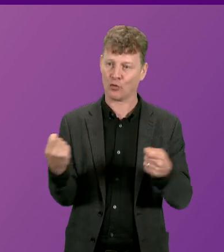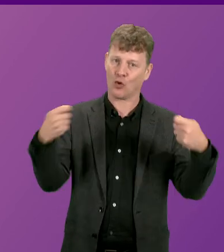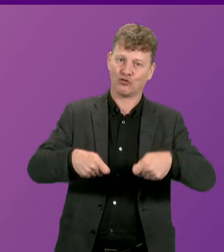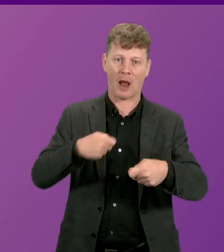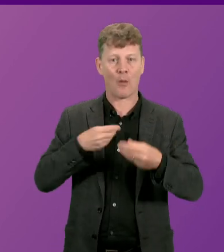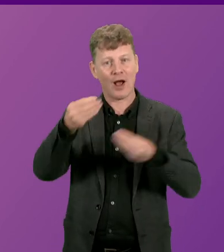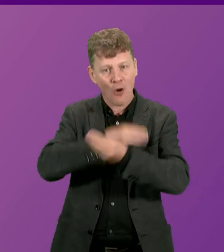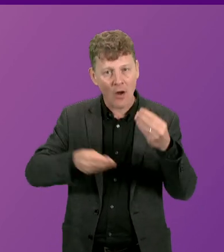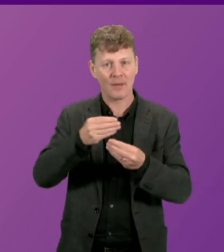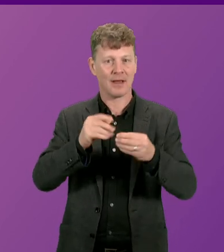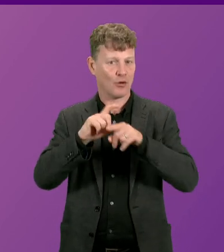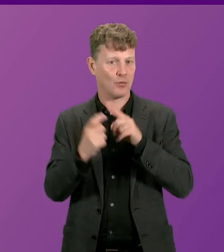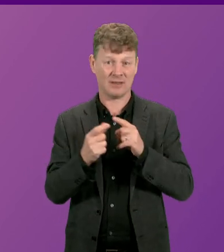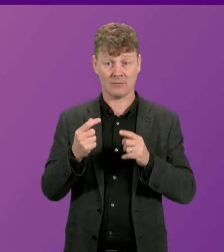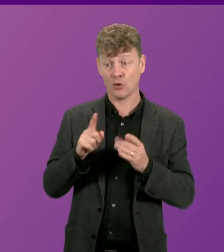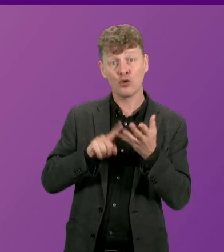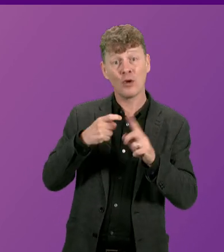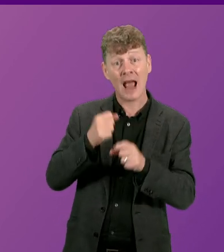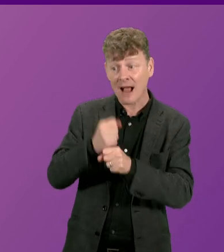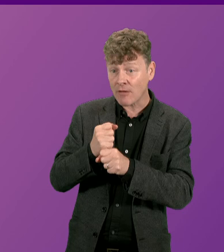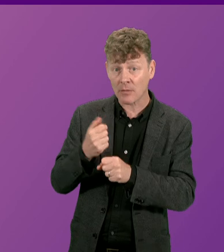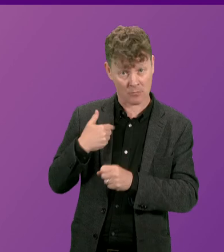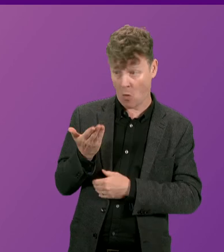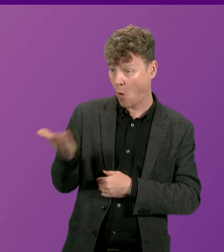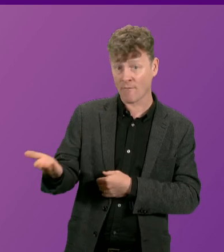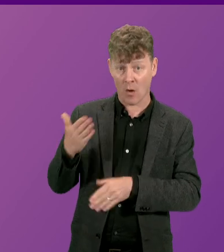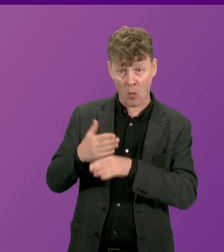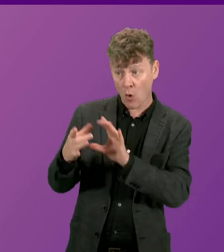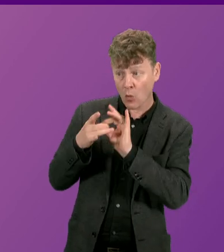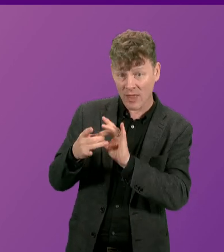next United Kingdom Government is simple—work with us and with stakeholders across Scotland,